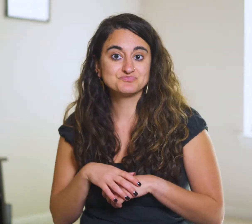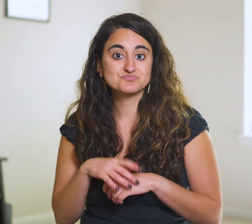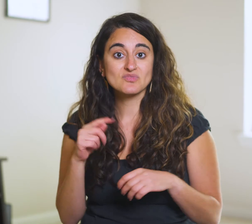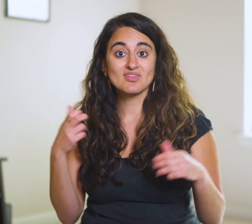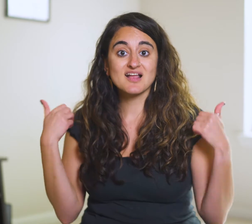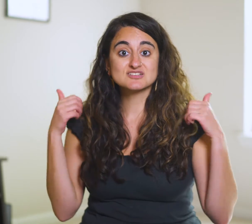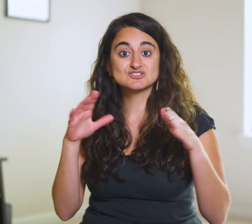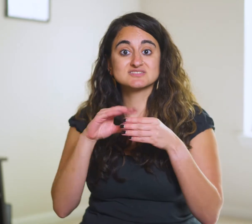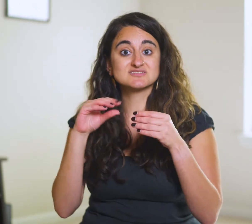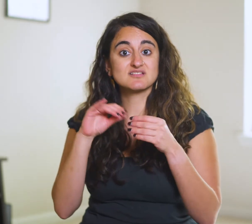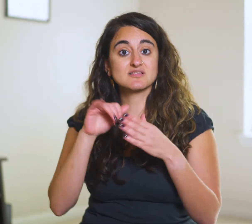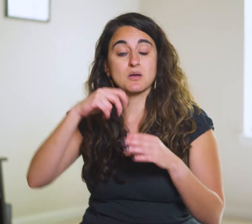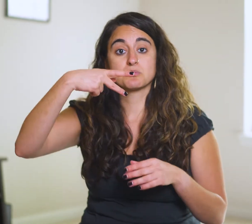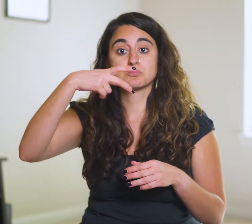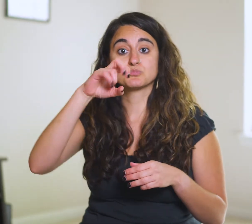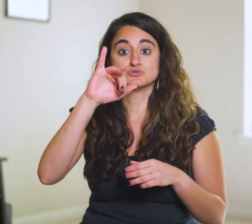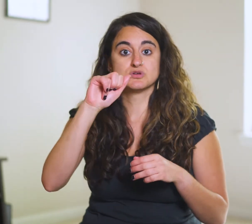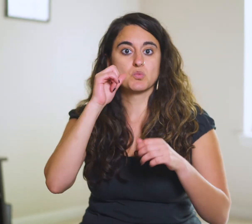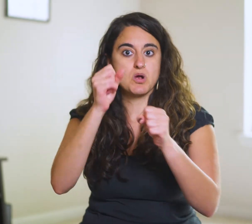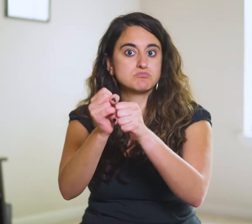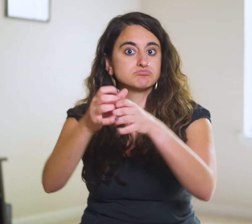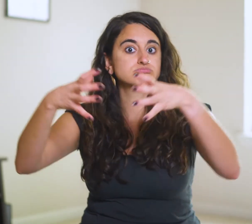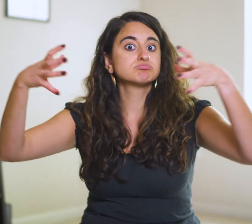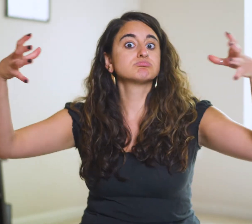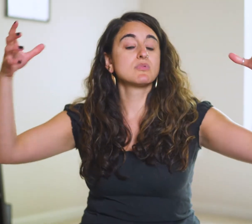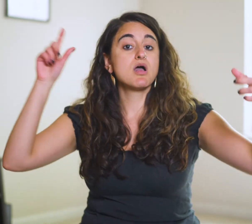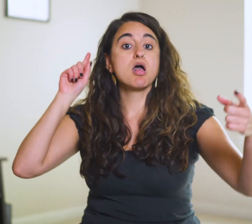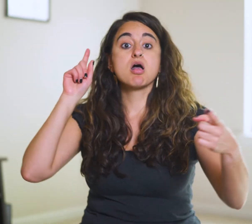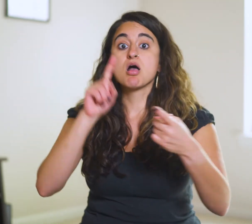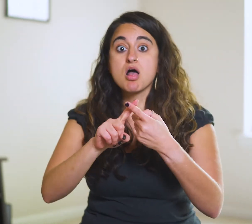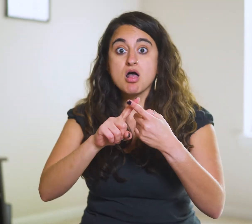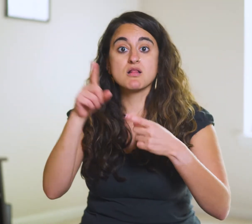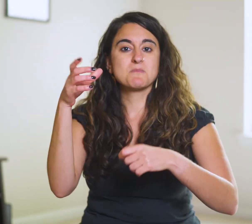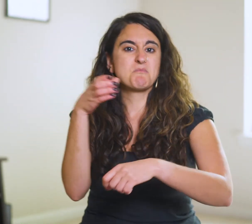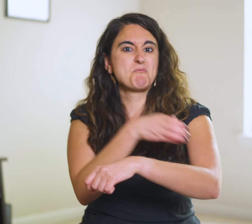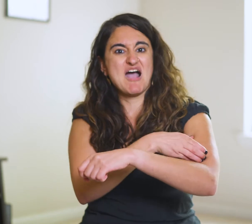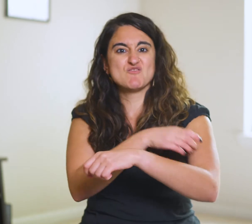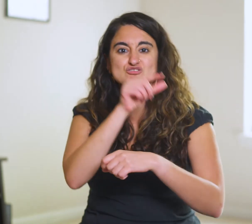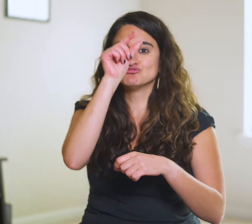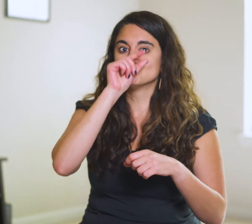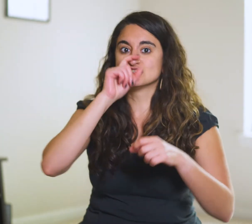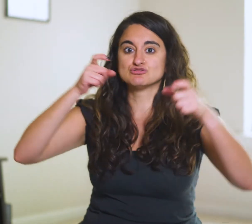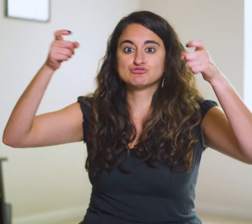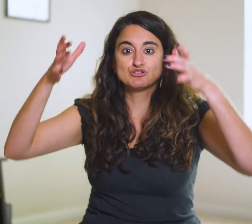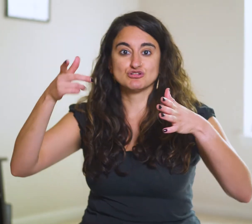The angel says Persia will flourish until a powerful Greek ruler—